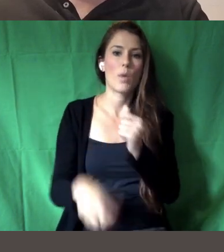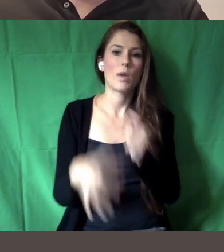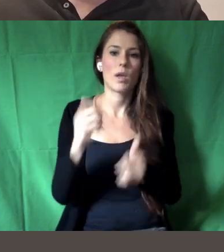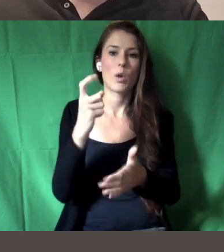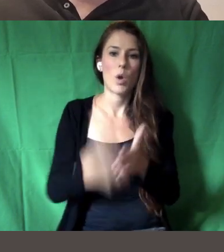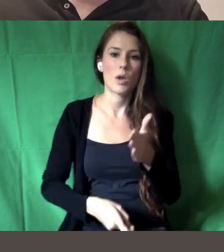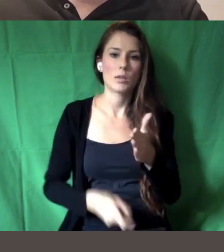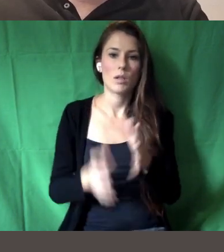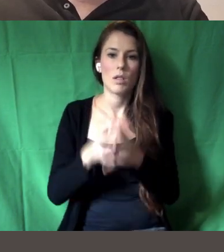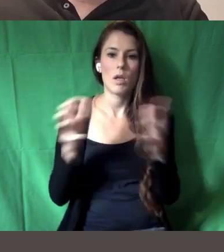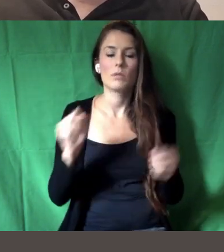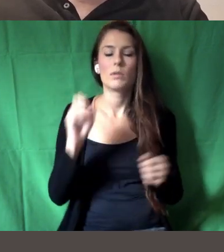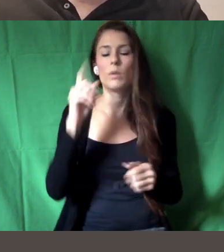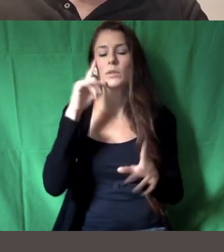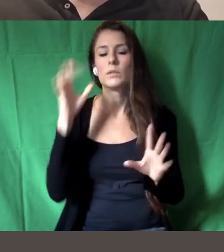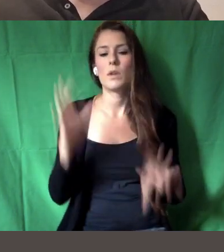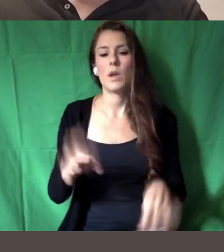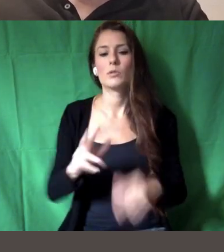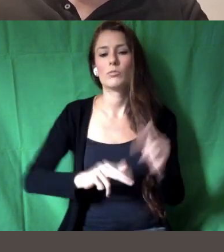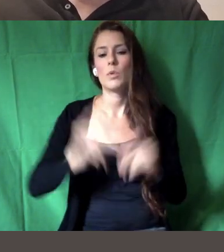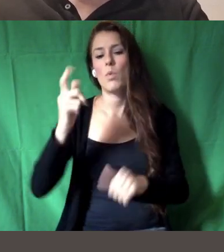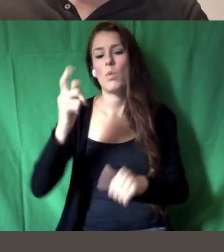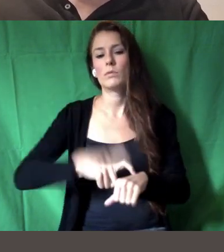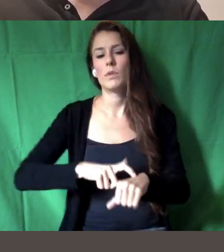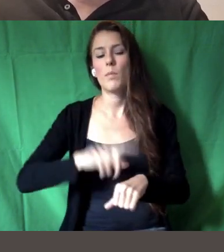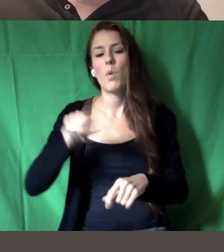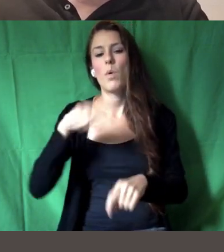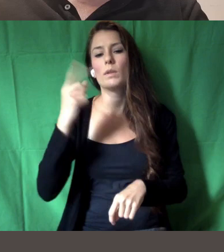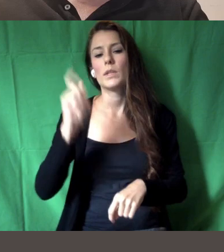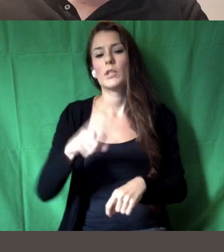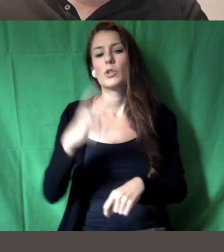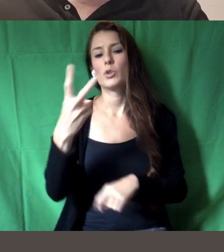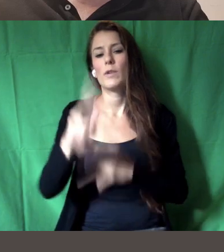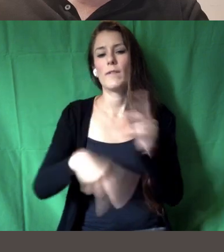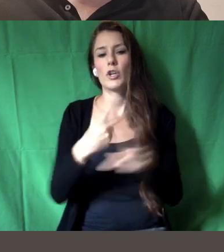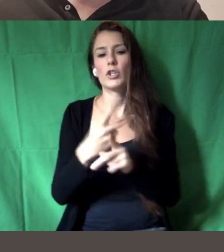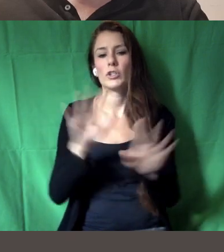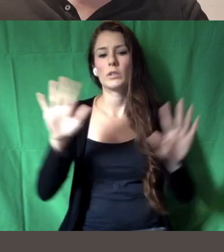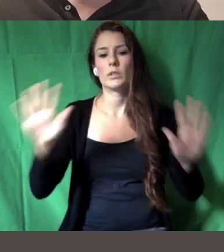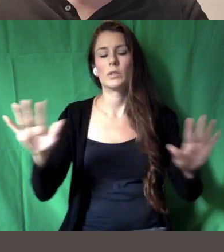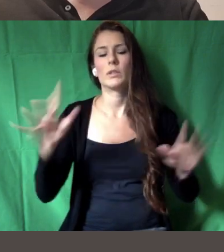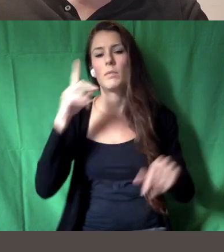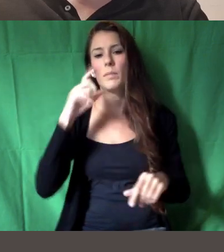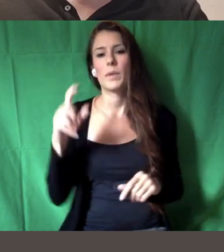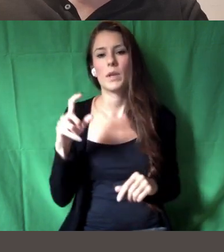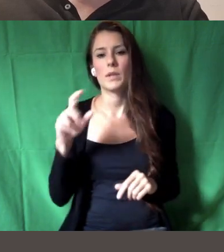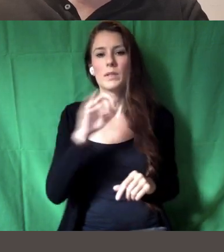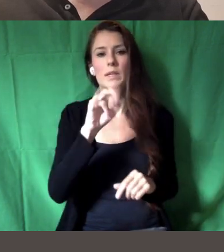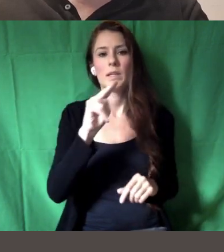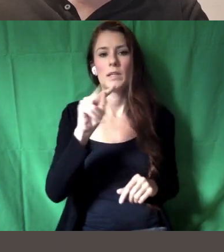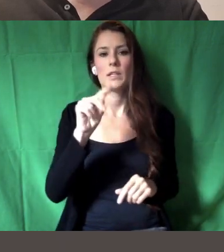therefore I decided to build it once. We only need two versions because Intel and